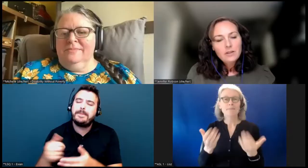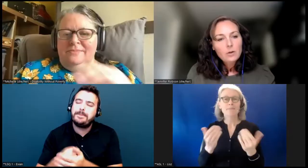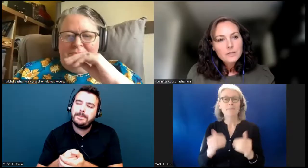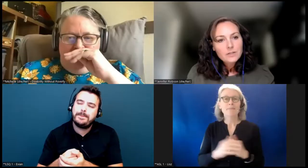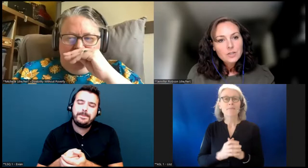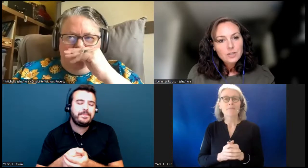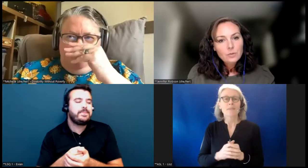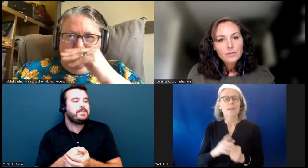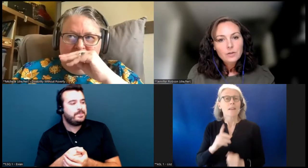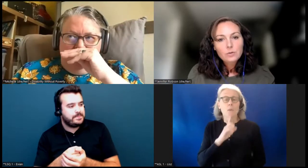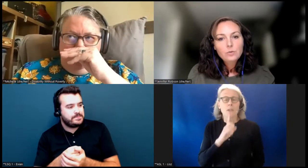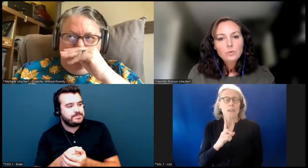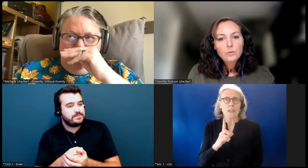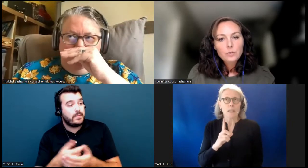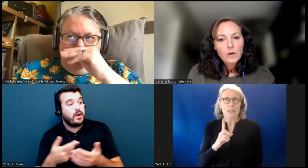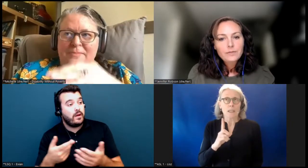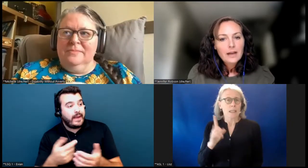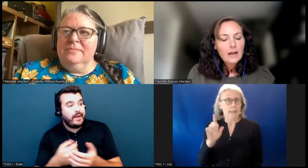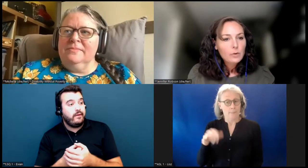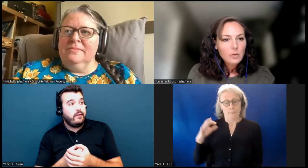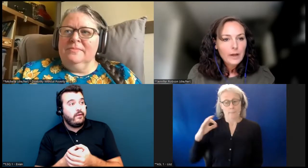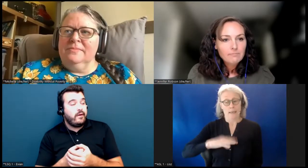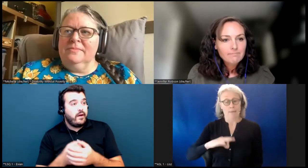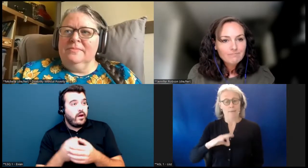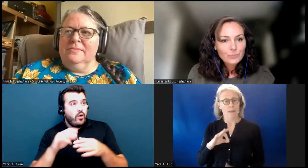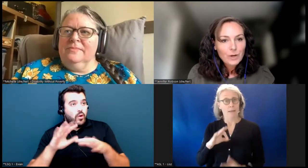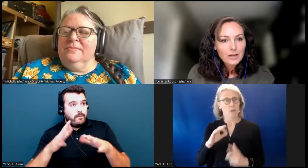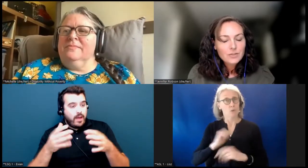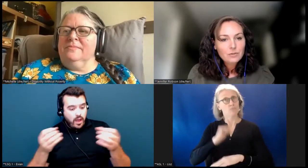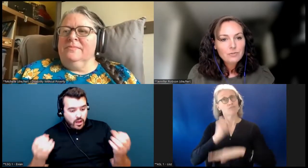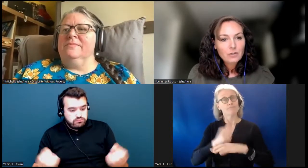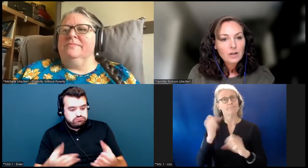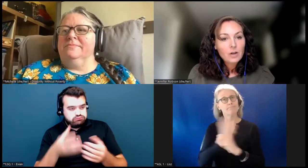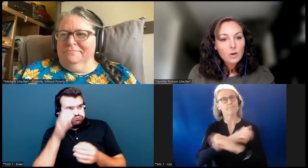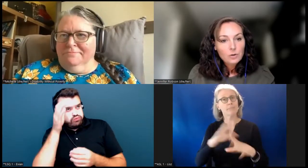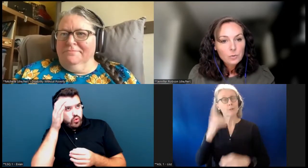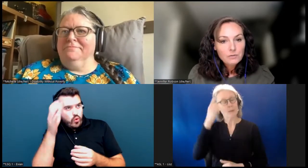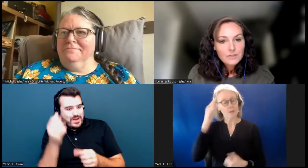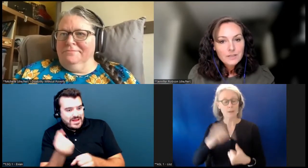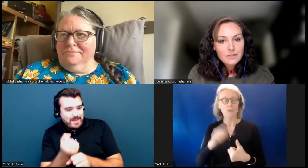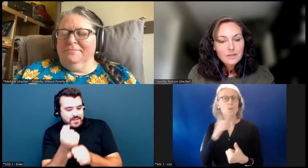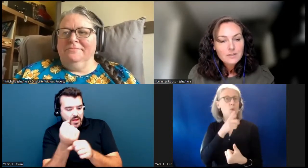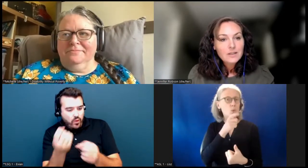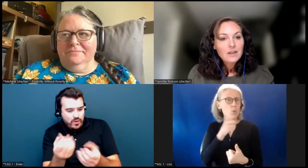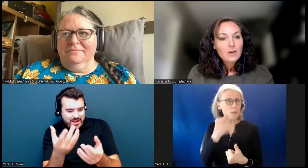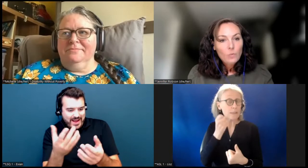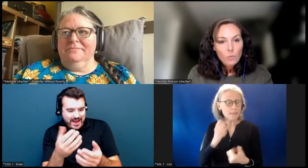ALWAYS HAS TO DO WITH THE WHO, THE WHAT, THE HOW, AND THE WHEN. WHO WILL RECEIVE THIS?